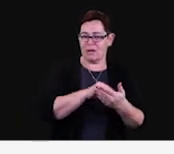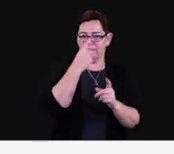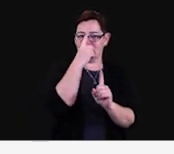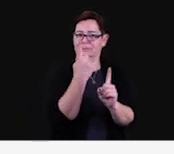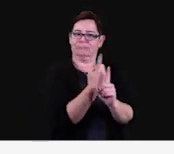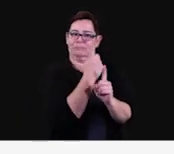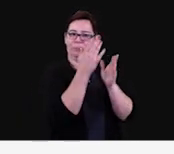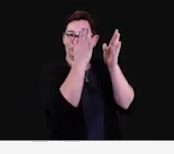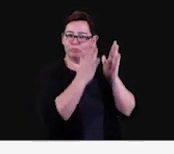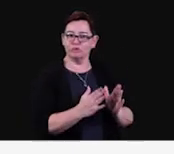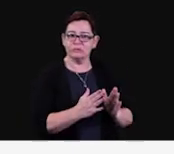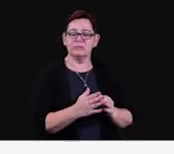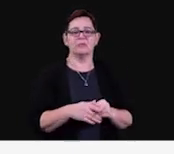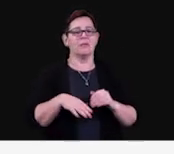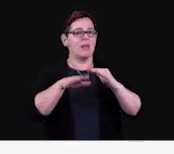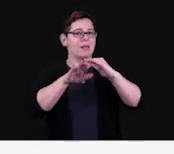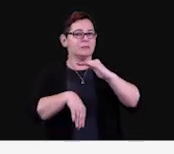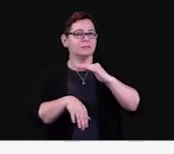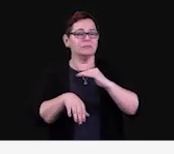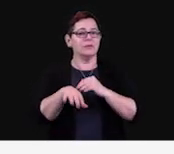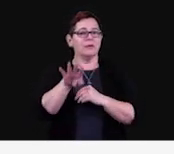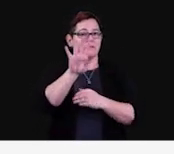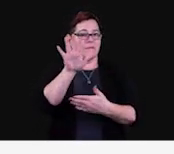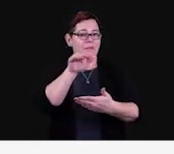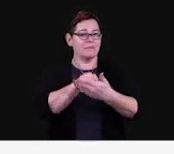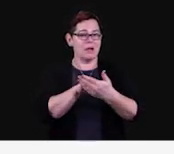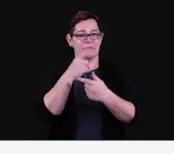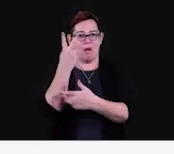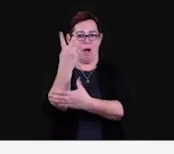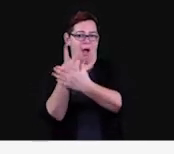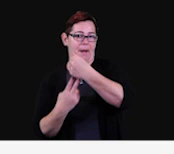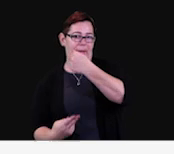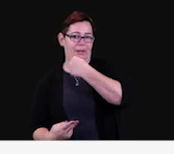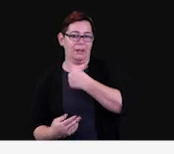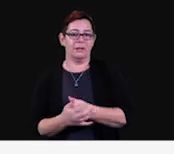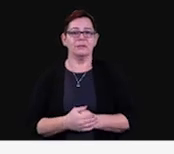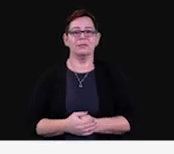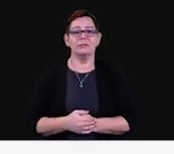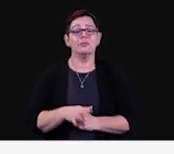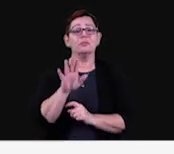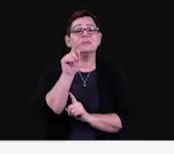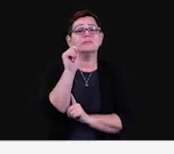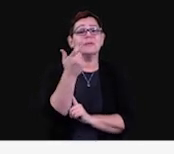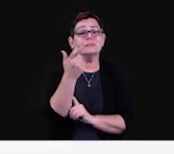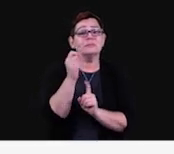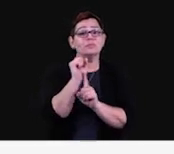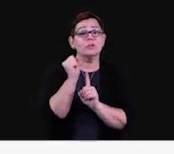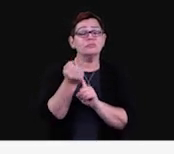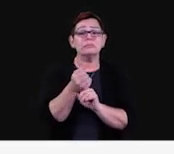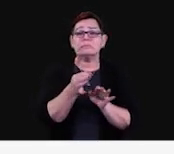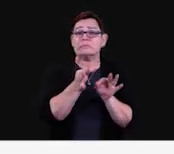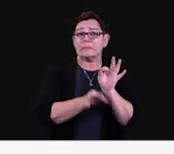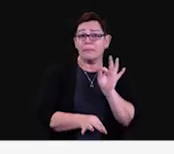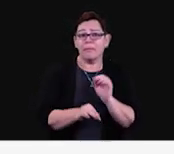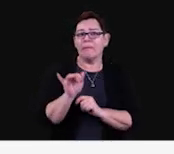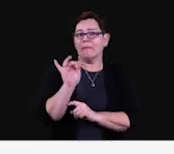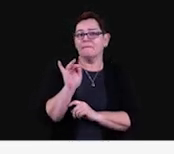Your tax situation is simple if, for example, you don’t have a small business or income from a rental property.